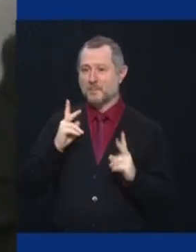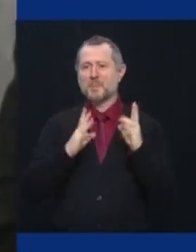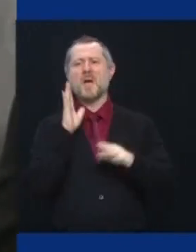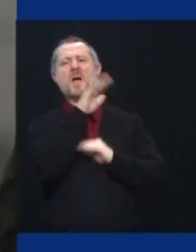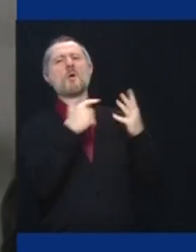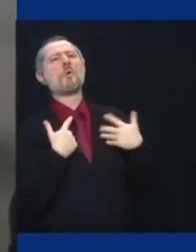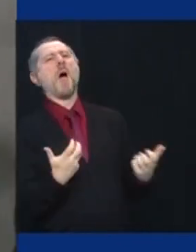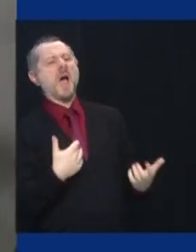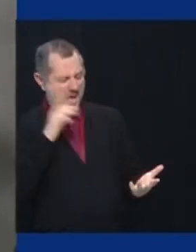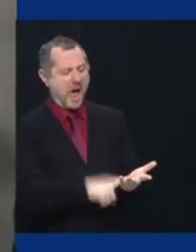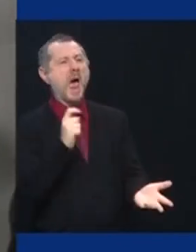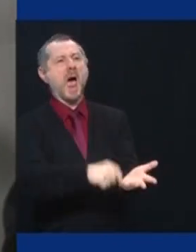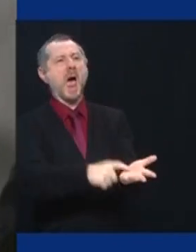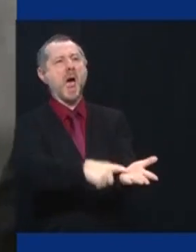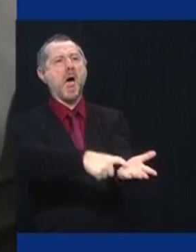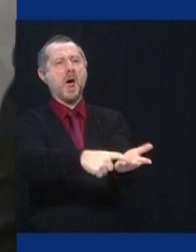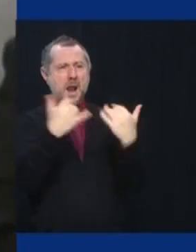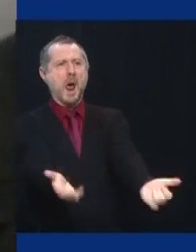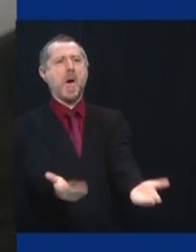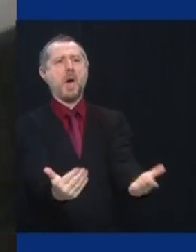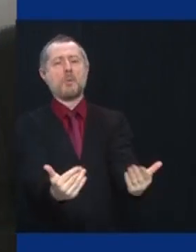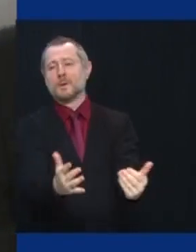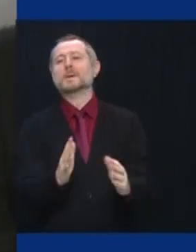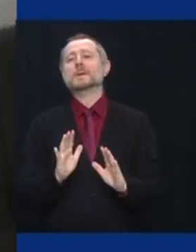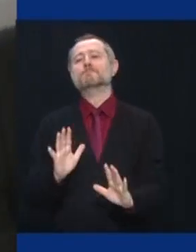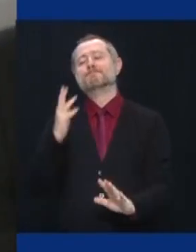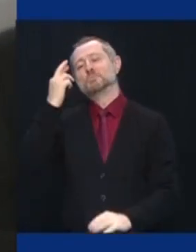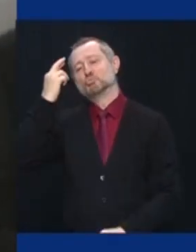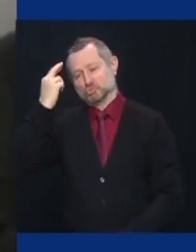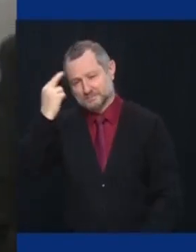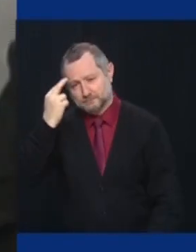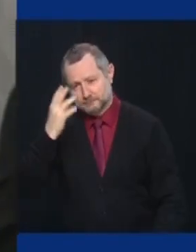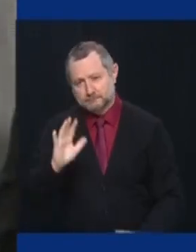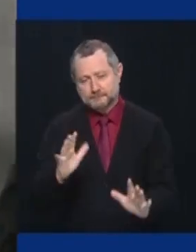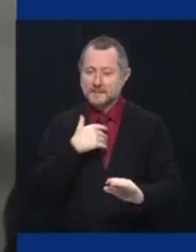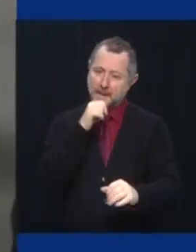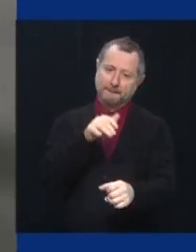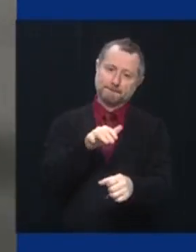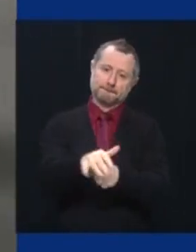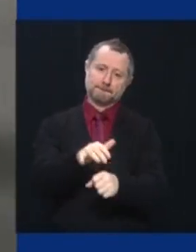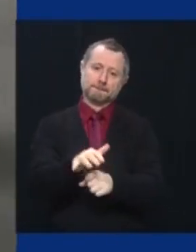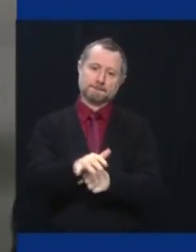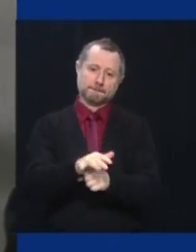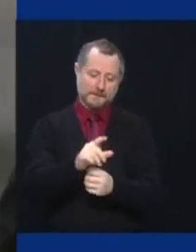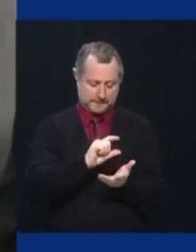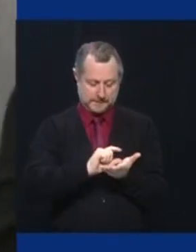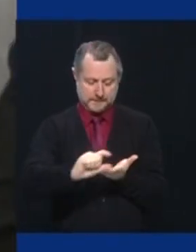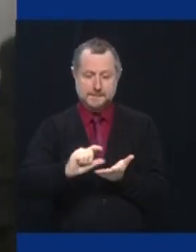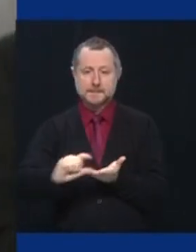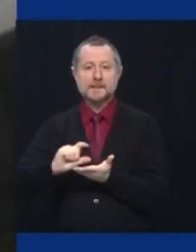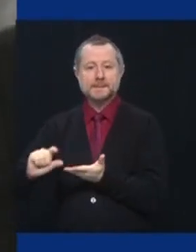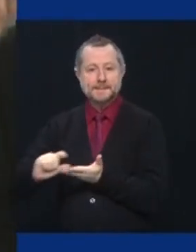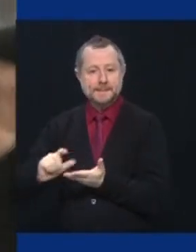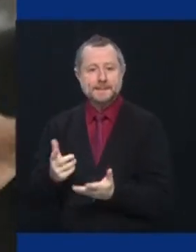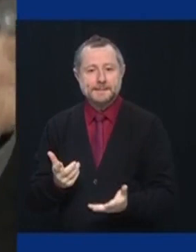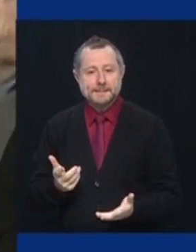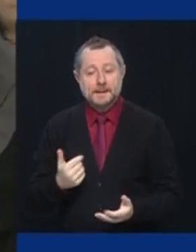UNEVENNESS TO THE VACCINE. EVERYBODY SAYS, I WANT THE VACCINE WHY CAN'T I GET IT? BECAUSE THERE'S NOT ENOUGH